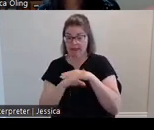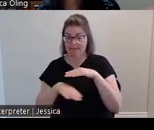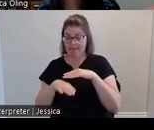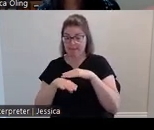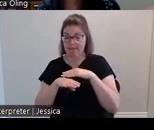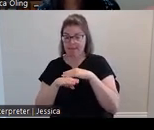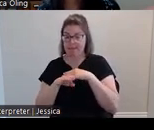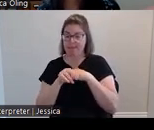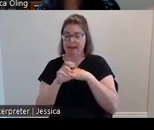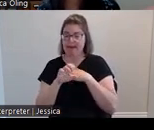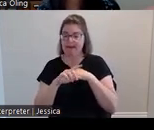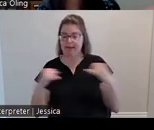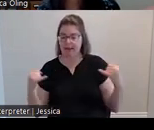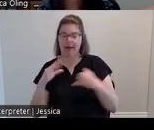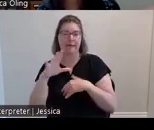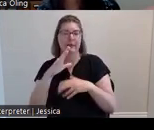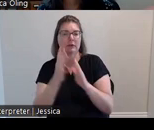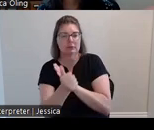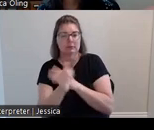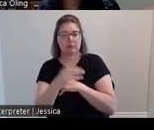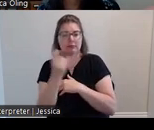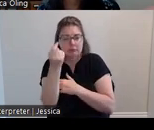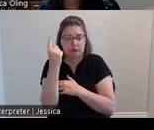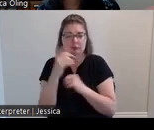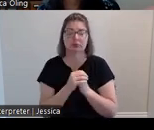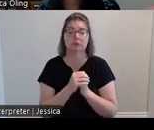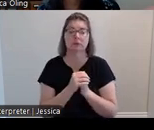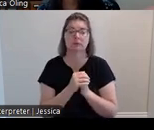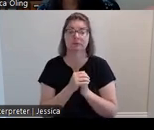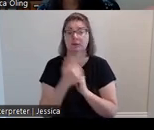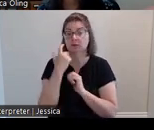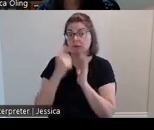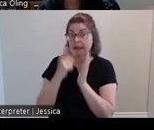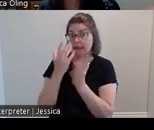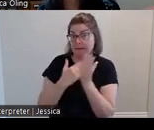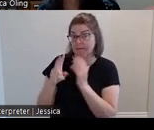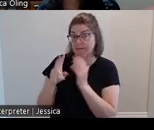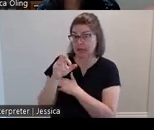Um, We recognize that some vendors still lag behind accessibility standards, and it was important for us to have feedback